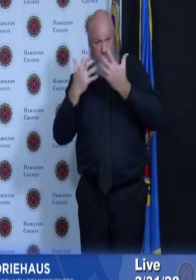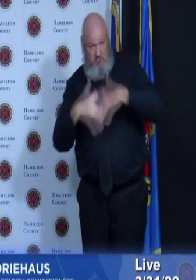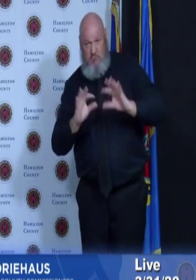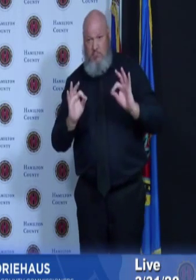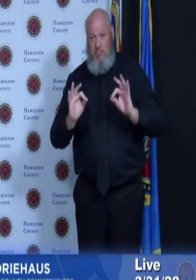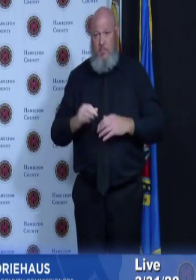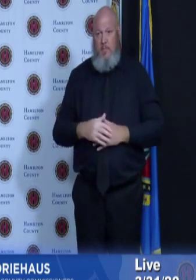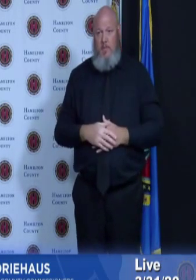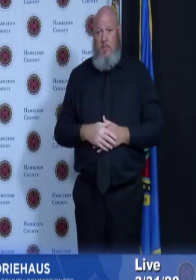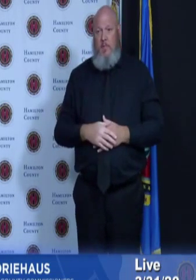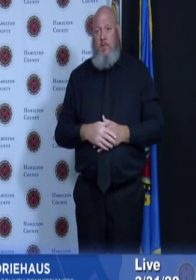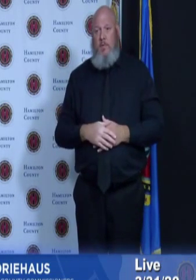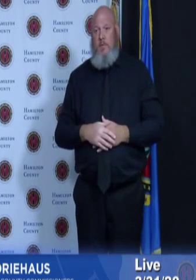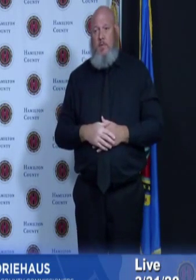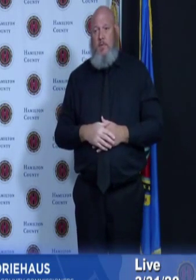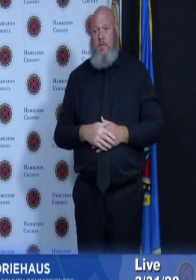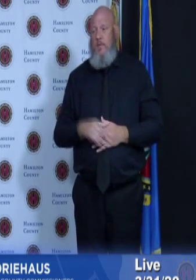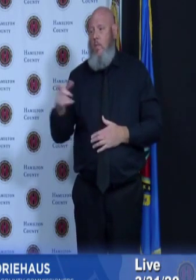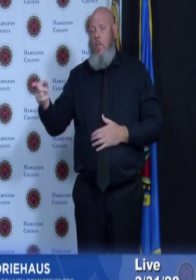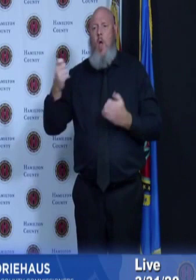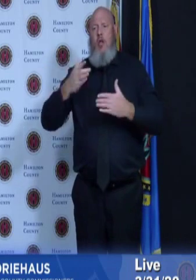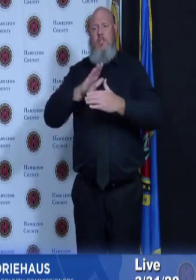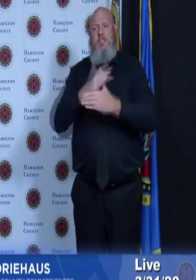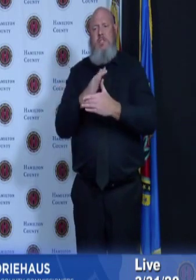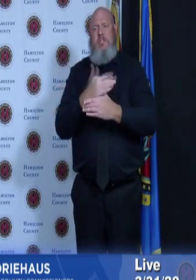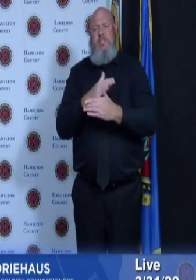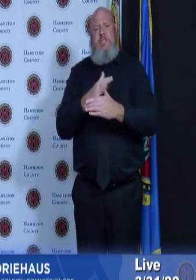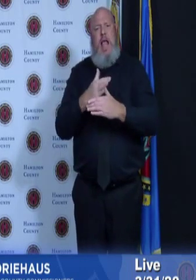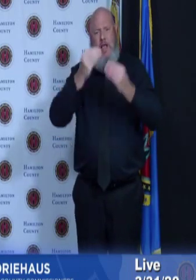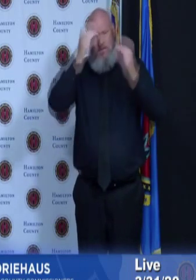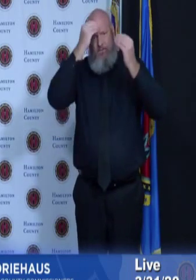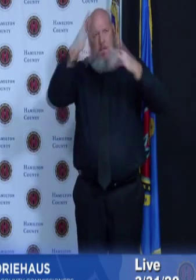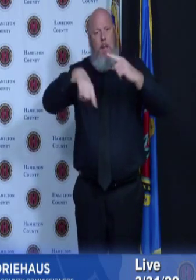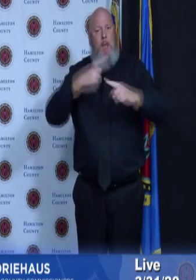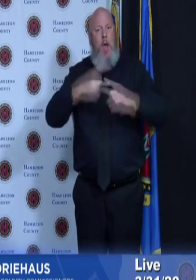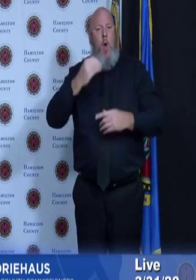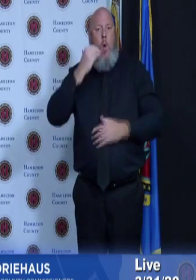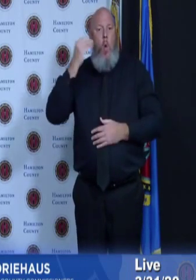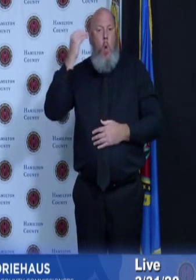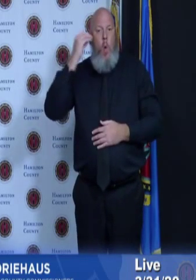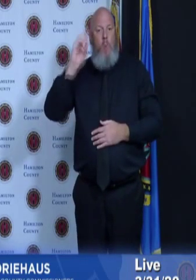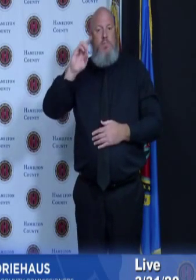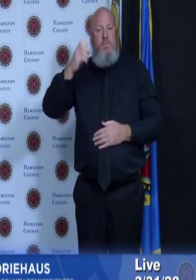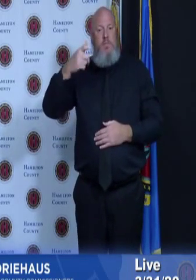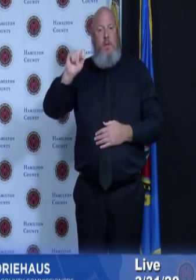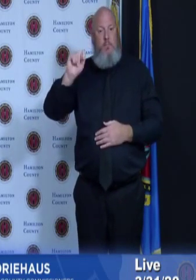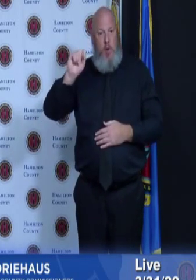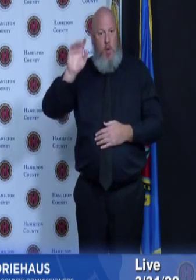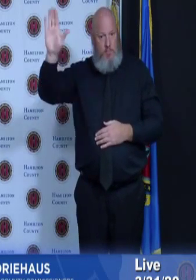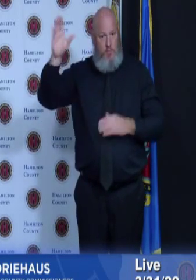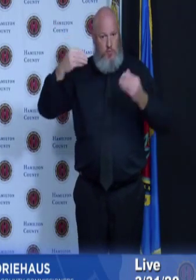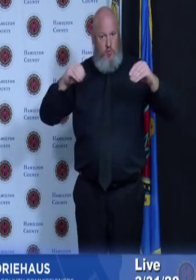they've got X's on the floor to distance people as they go in as they check out